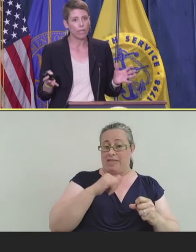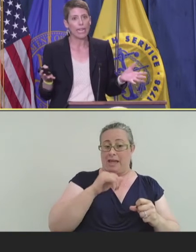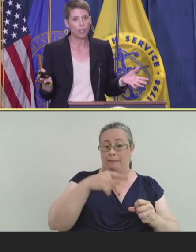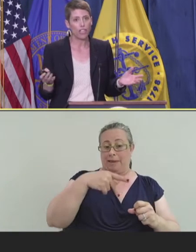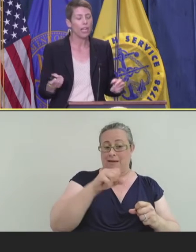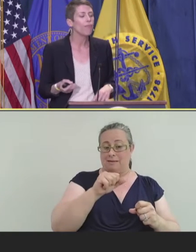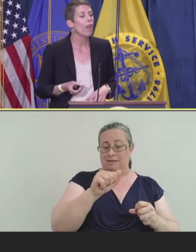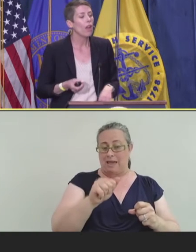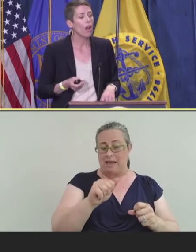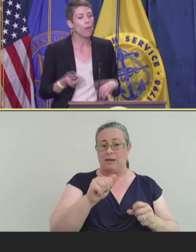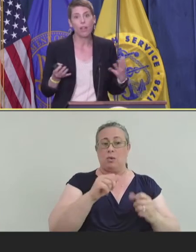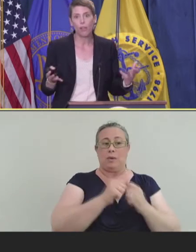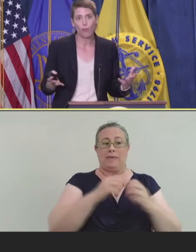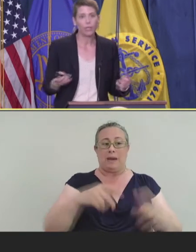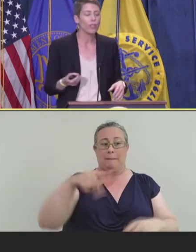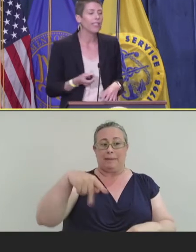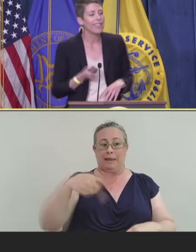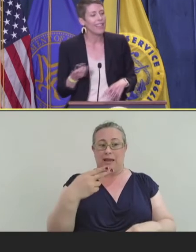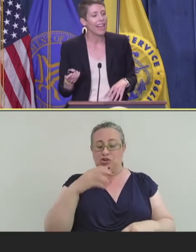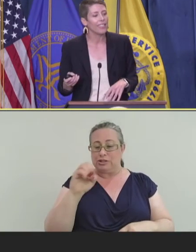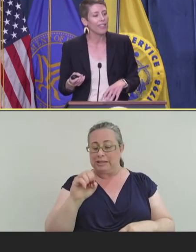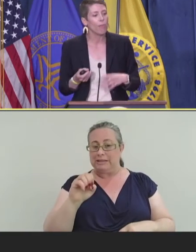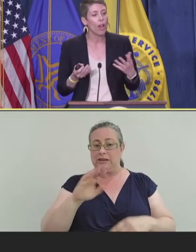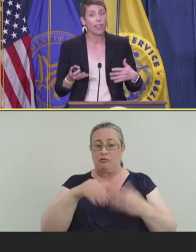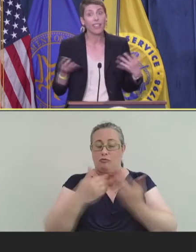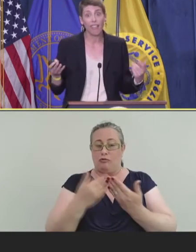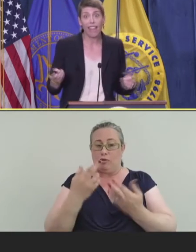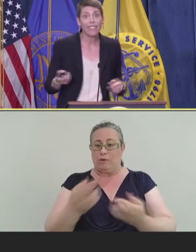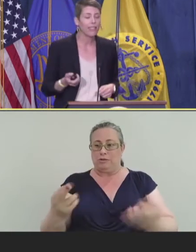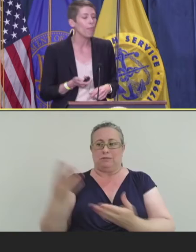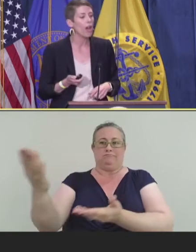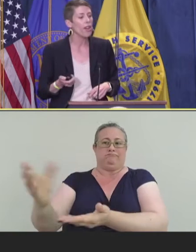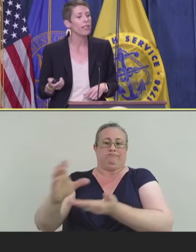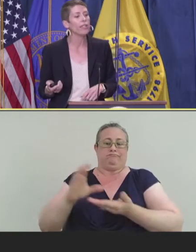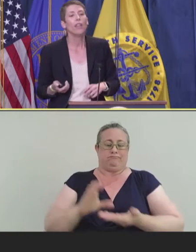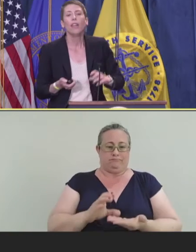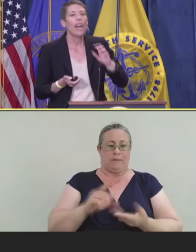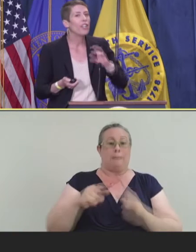EHE and all the resources that that brought us and the lens that that brought us. I couldn't